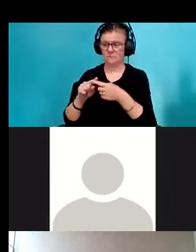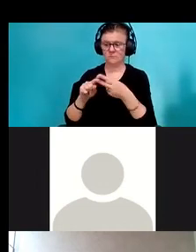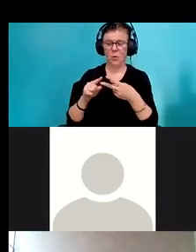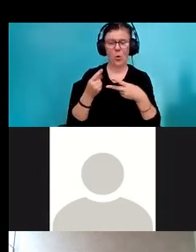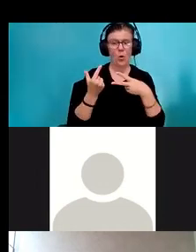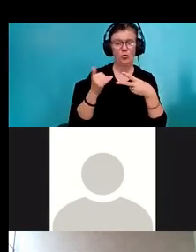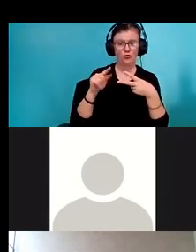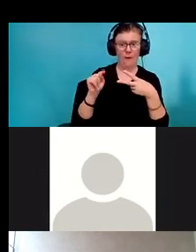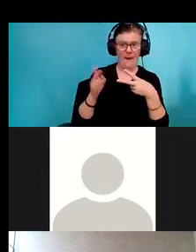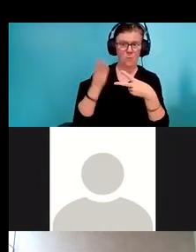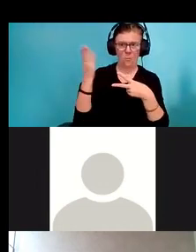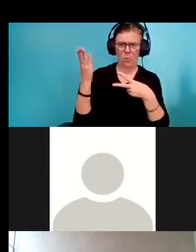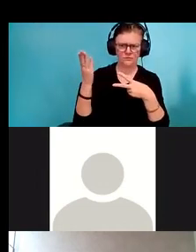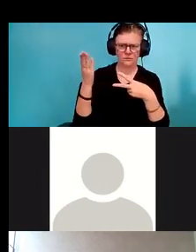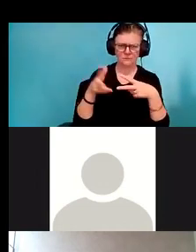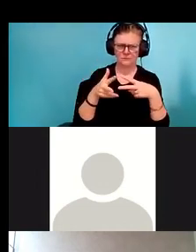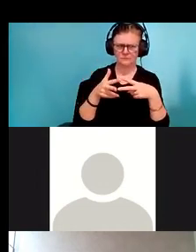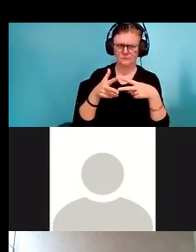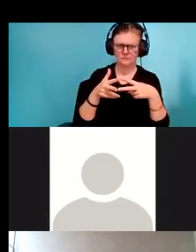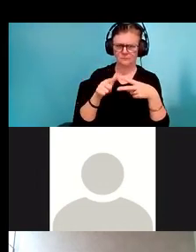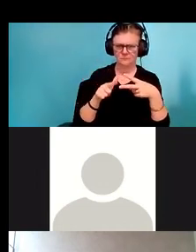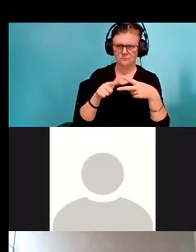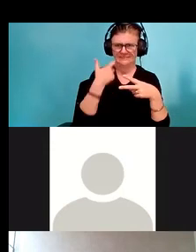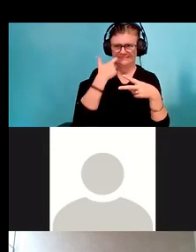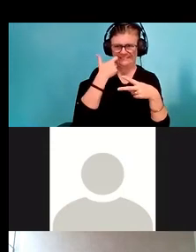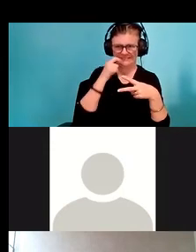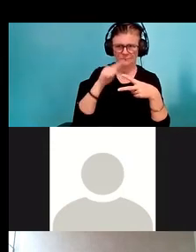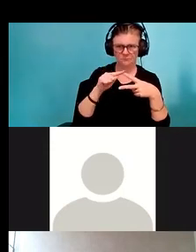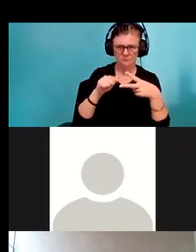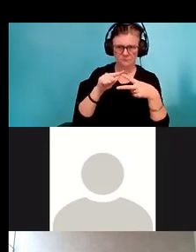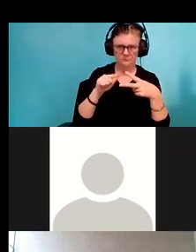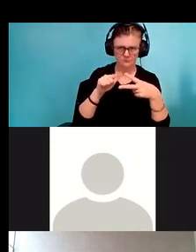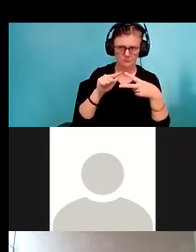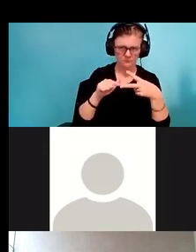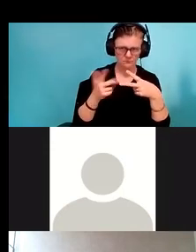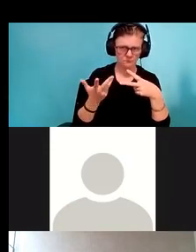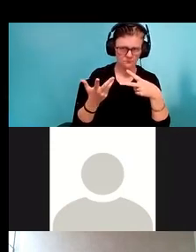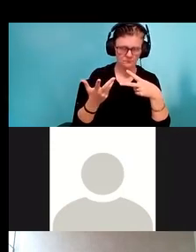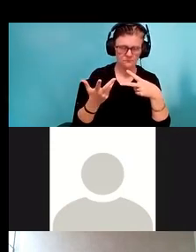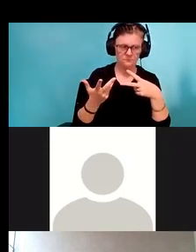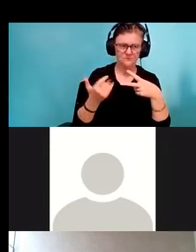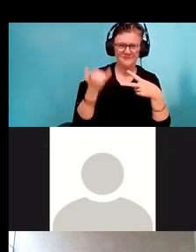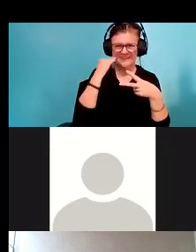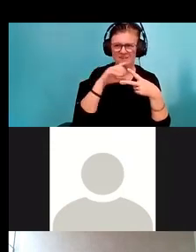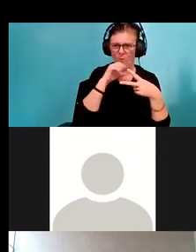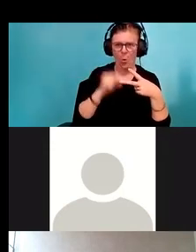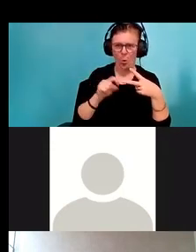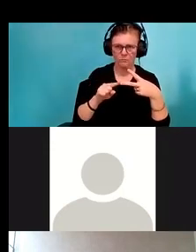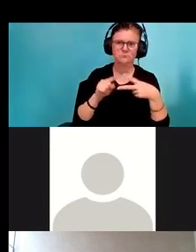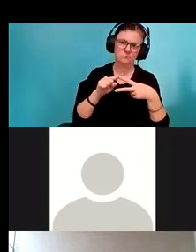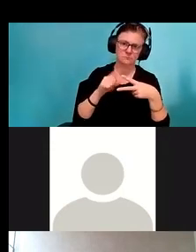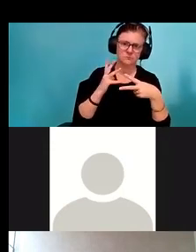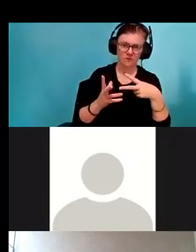on which is more recent. And walk through what have you been able